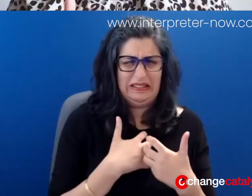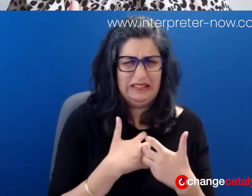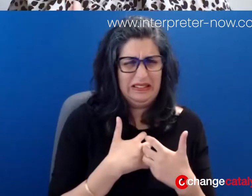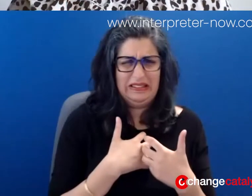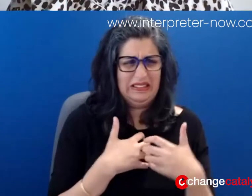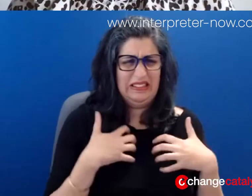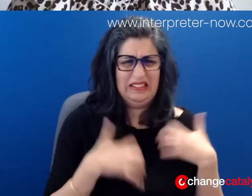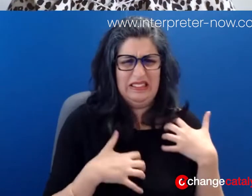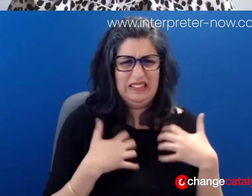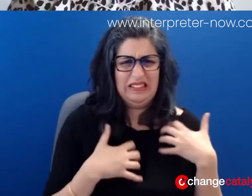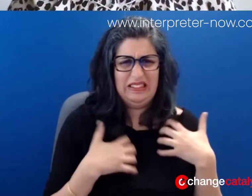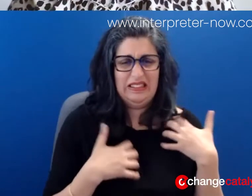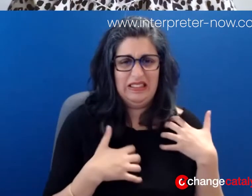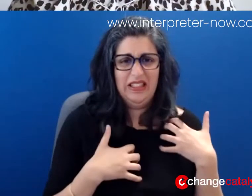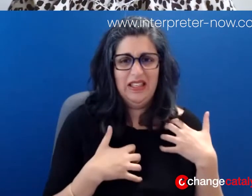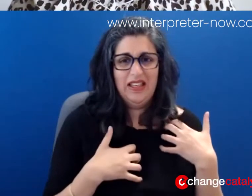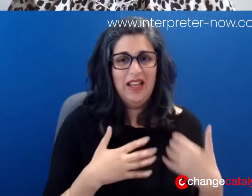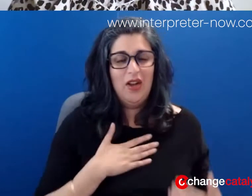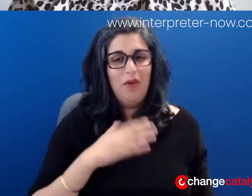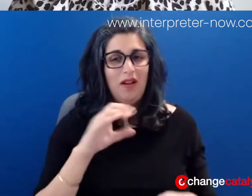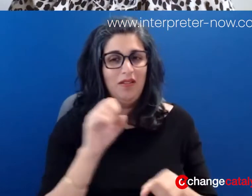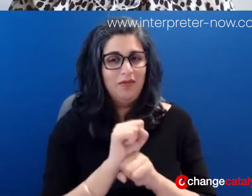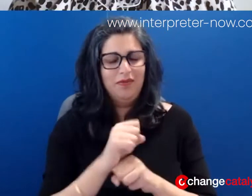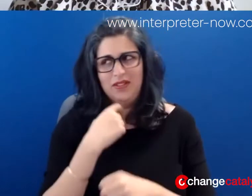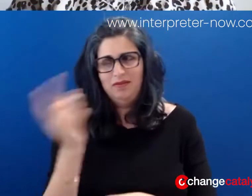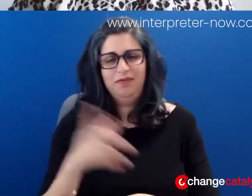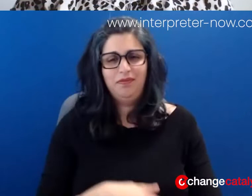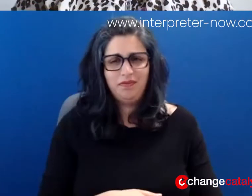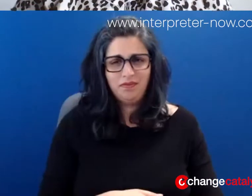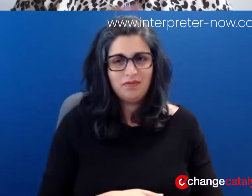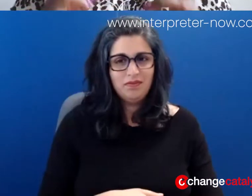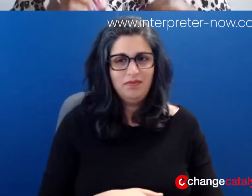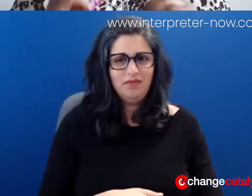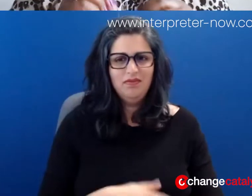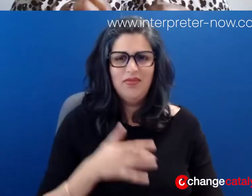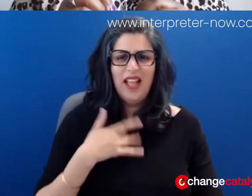And my colleagues know, I told him, I said, "Oh, I feel a little snappy.